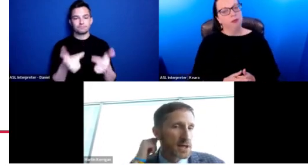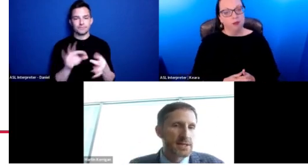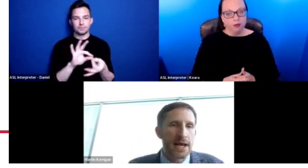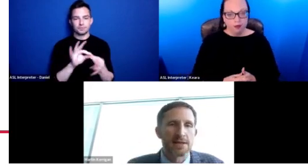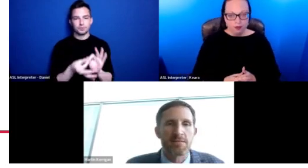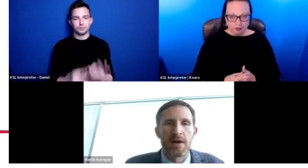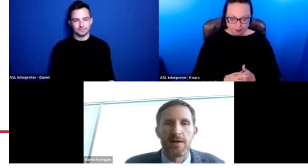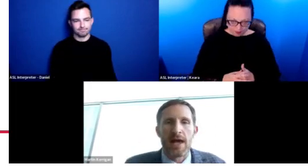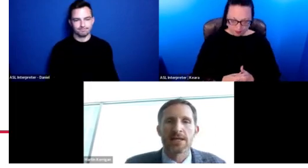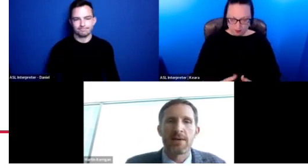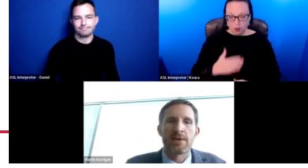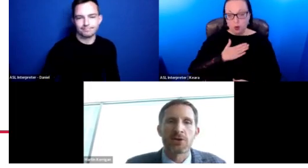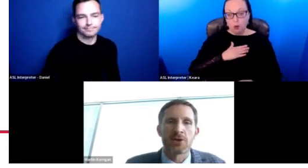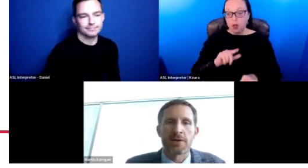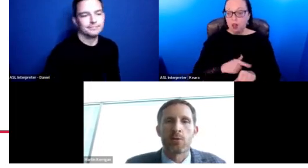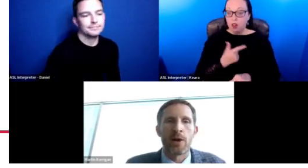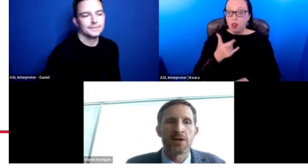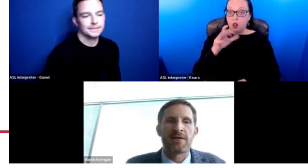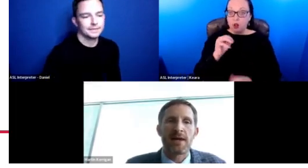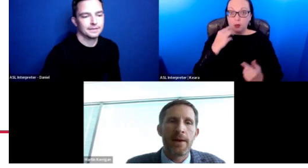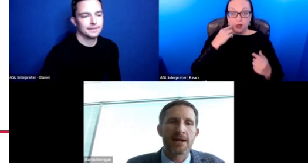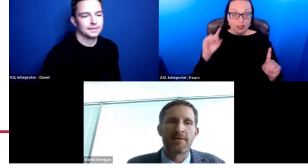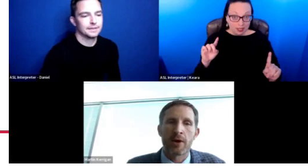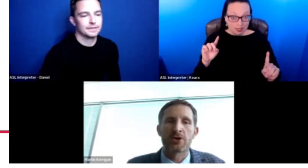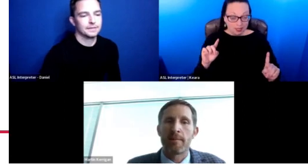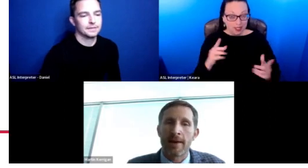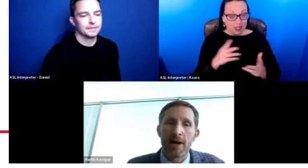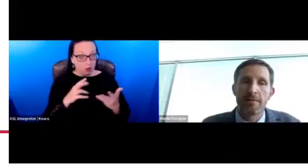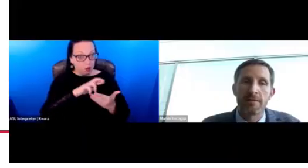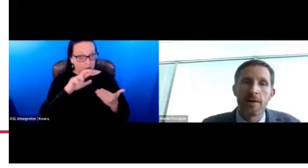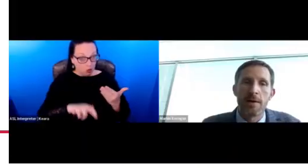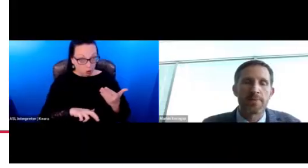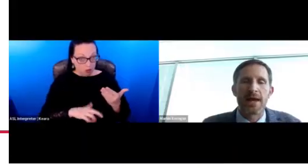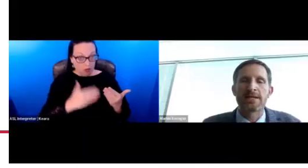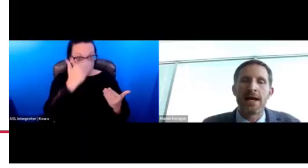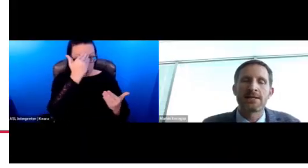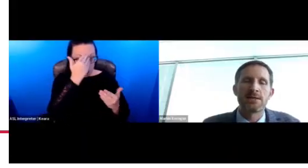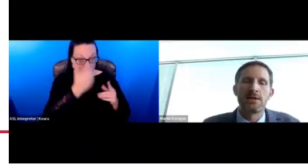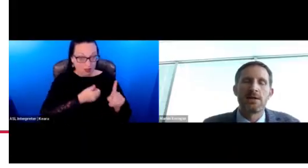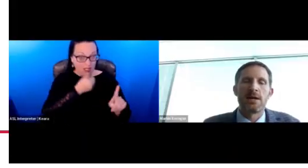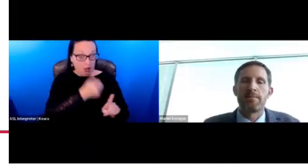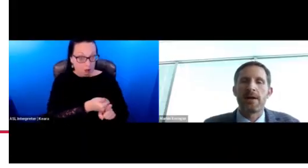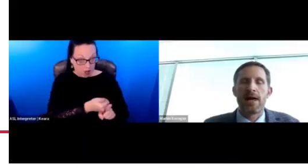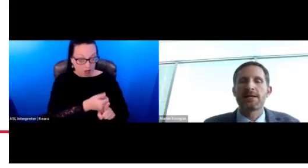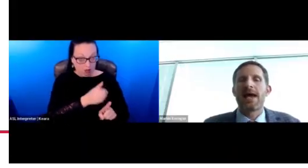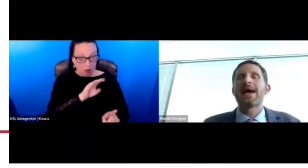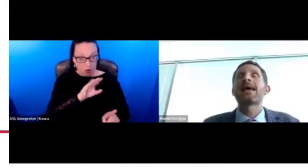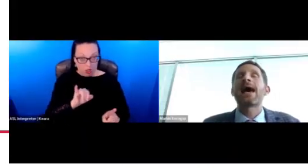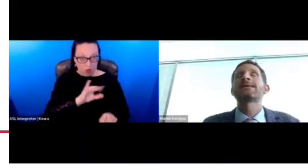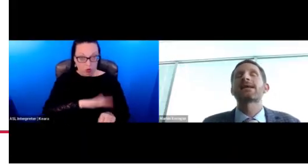success has been as much a result of the awareness of the impact of the brain injury on my life, as has a bit as has